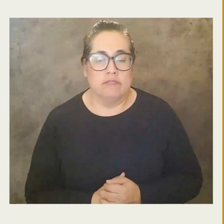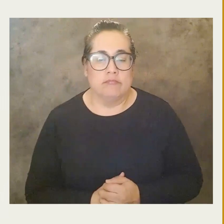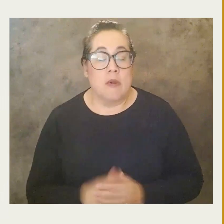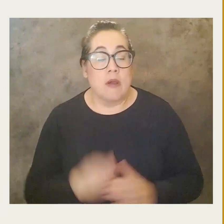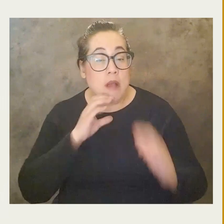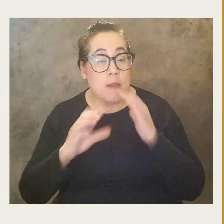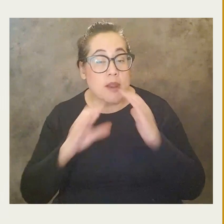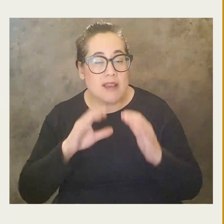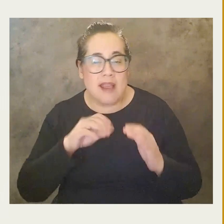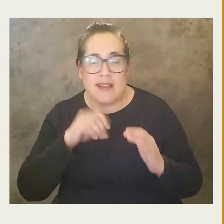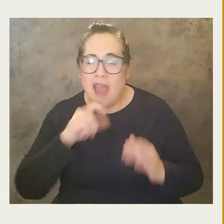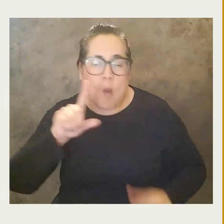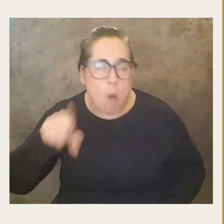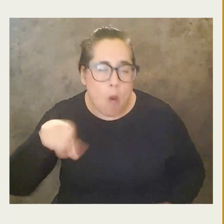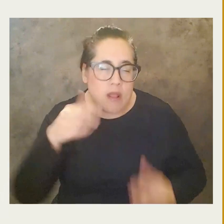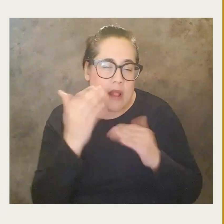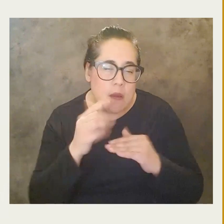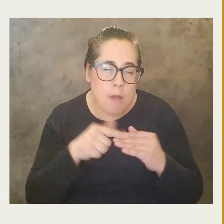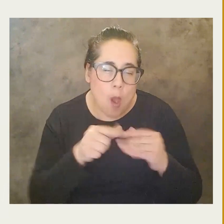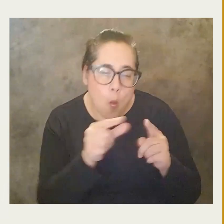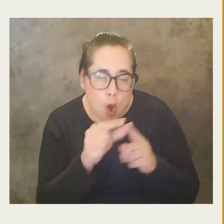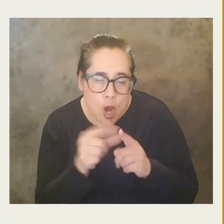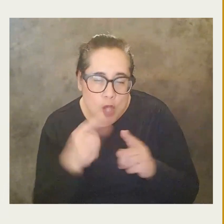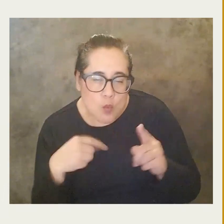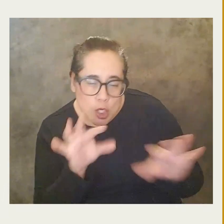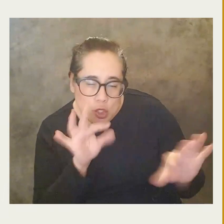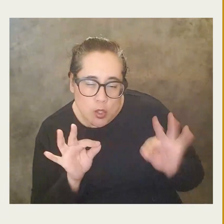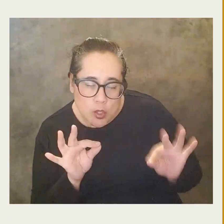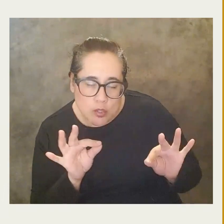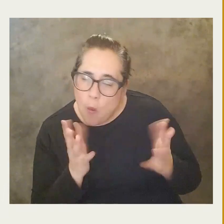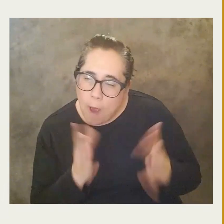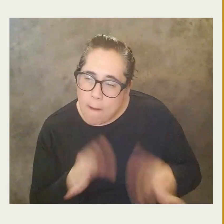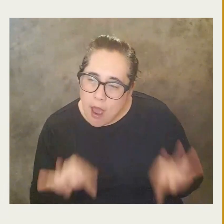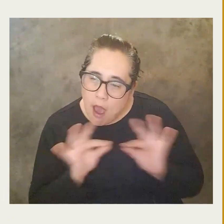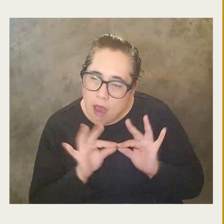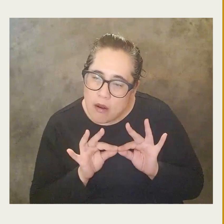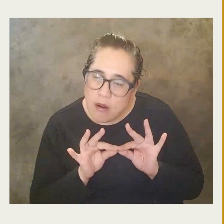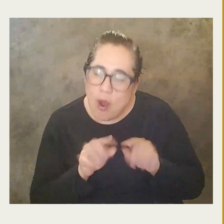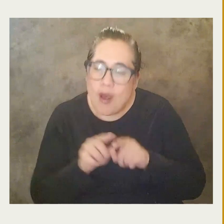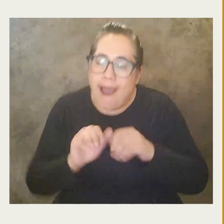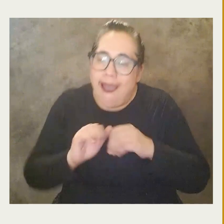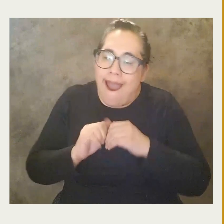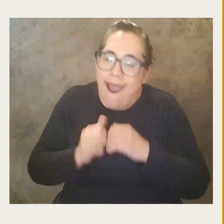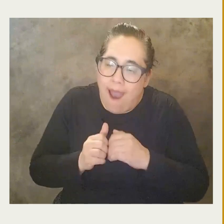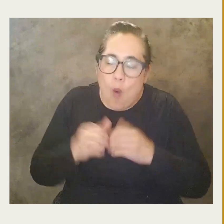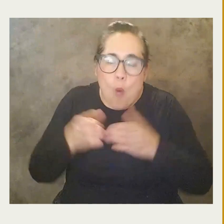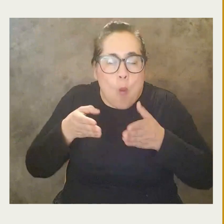Communication is not only about the words we choose. What matters is also the way we communicate.